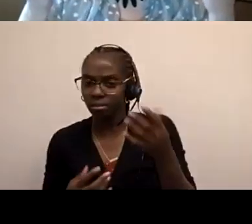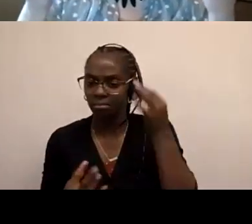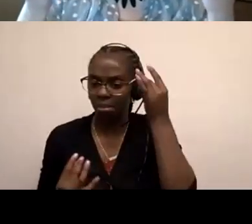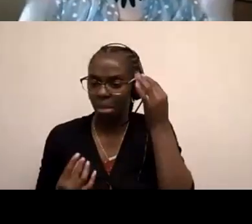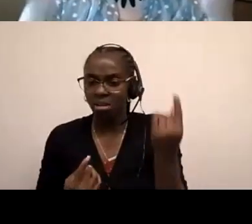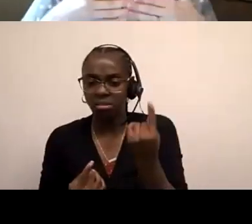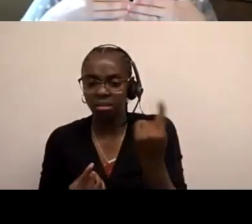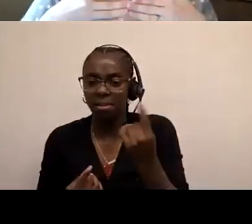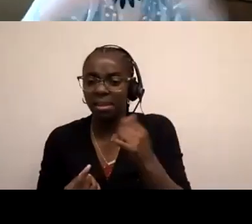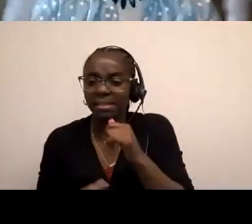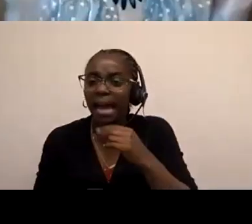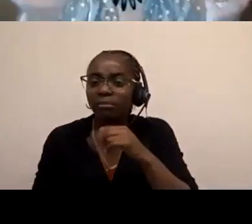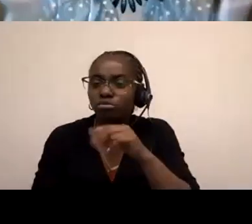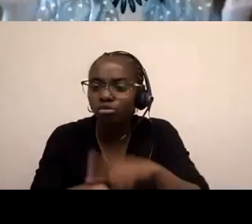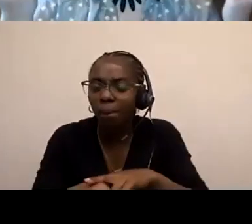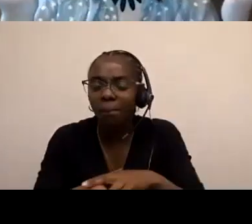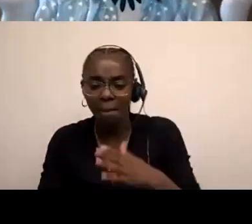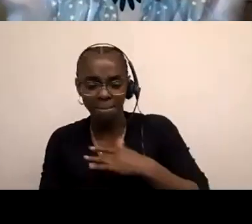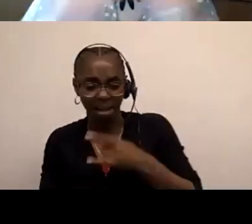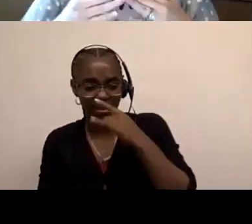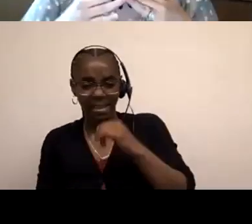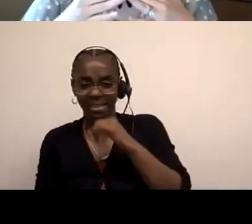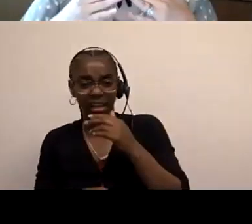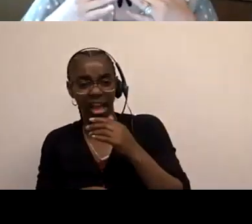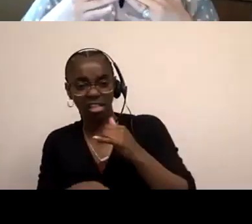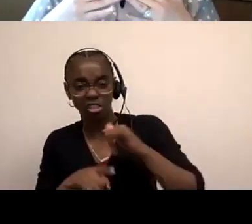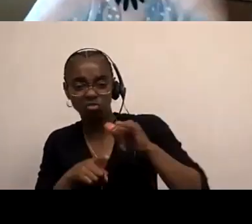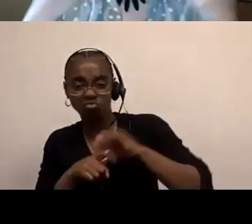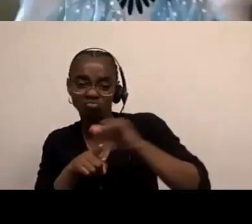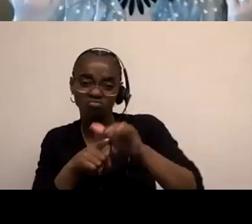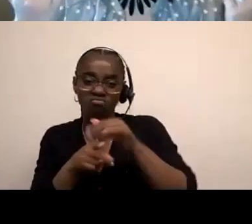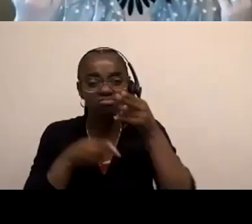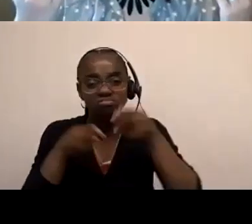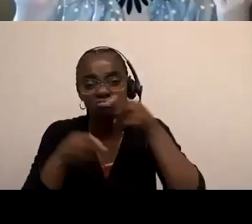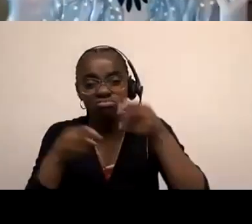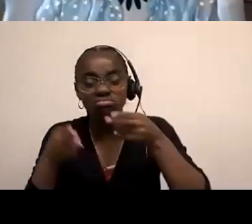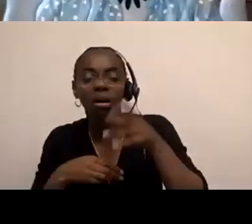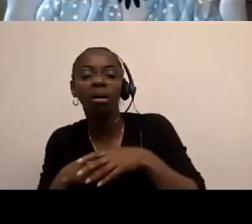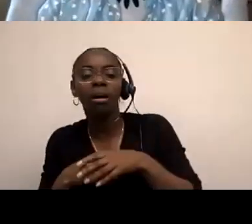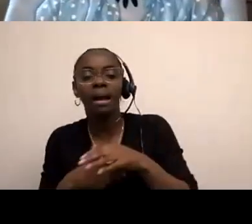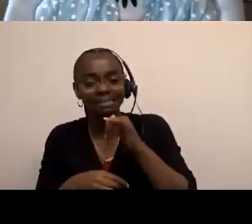CHILD. MY CHILD IS NOT USUALLY SWEARING AT ME OR USUALLY DISRESPECTFUL. YOU HAVE TO THINK